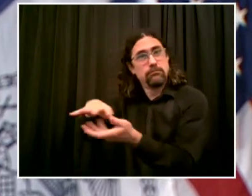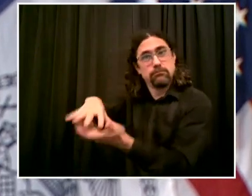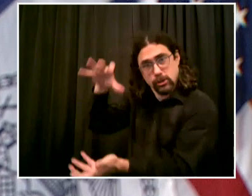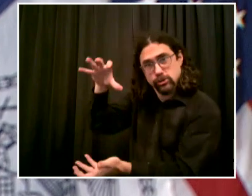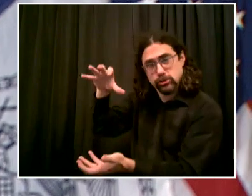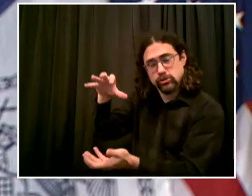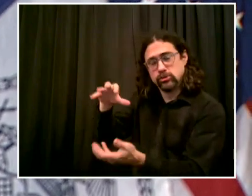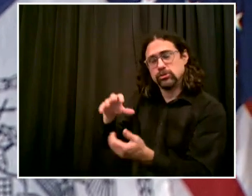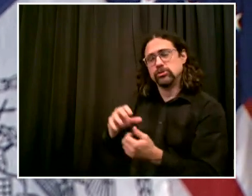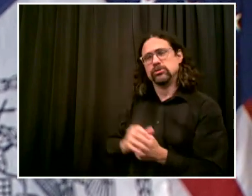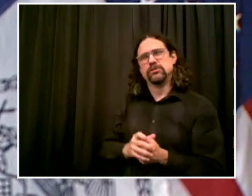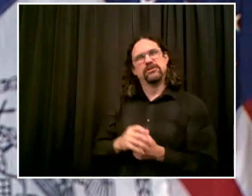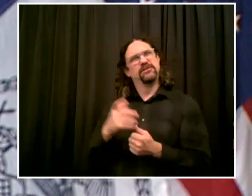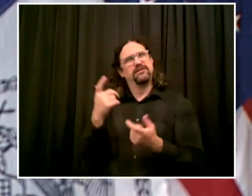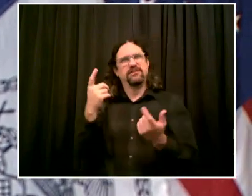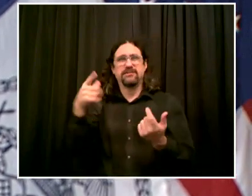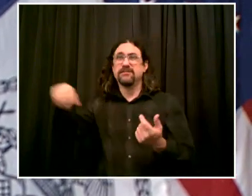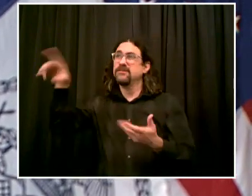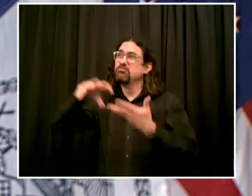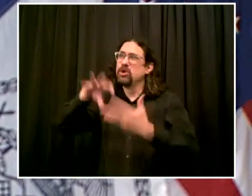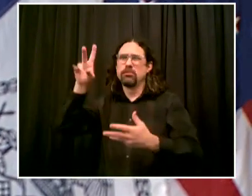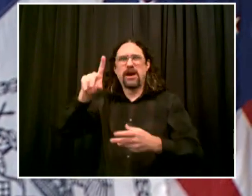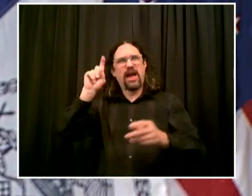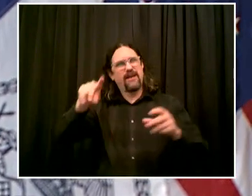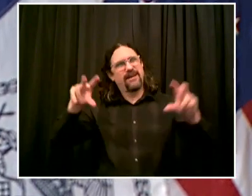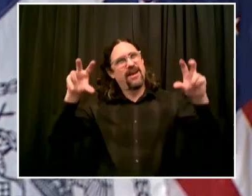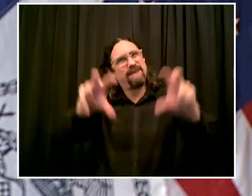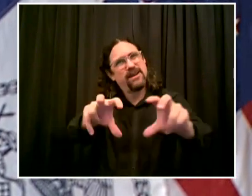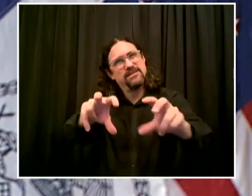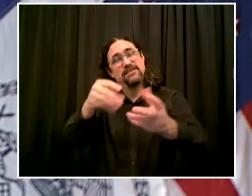LET ME CLOSE TODAY WITH THIS. WE TALK ABOUT A LOT OF DIFFERENT TOPICS.